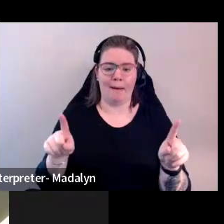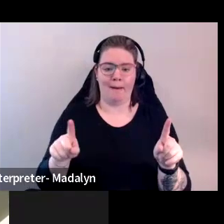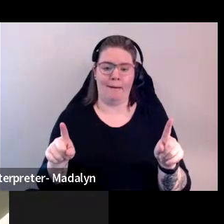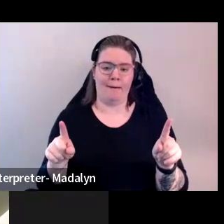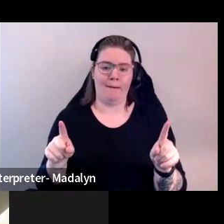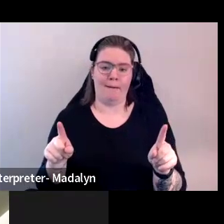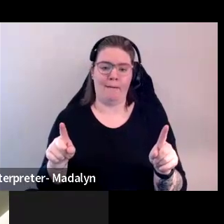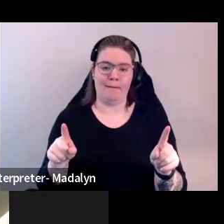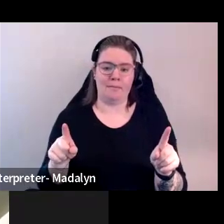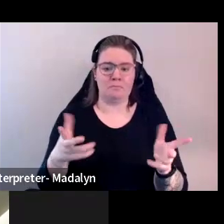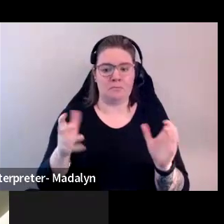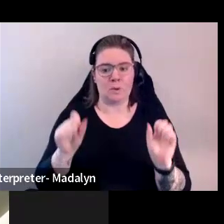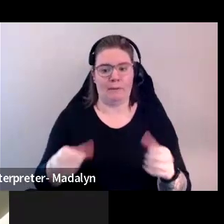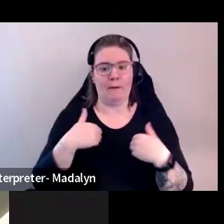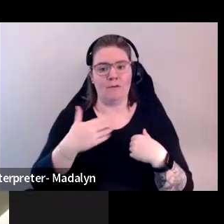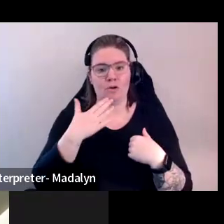Don Dew: have a good conversation that way.